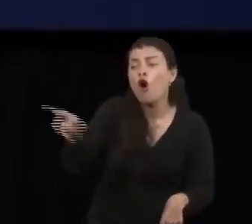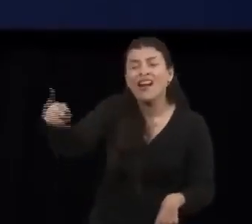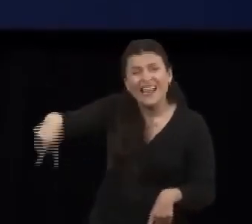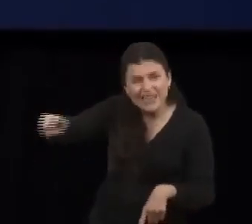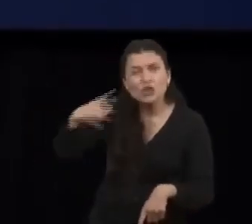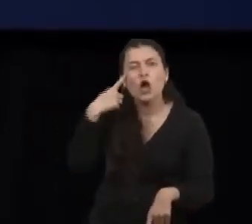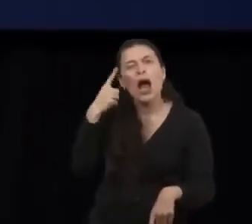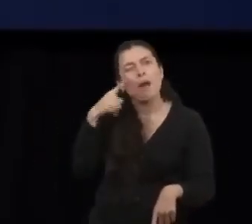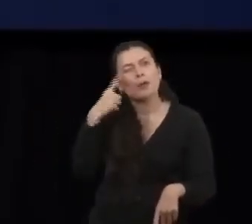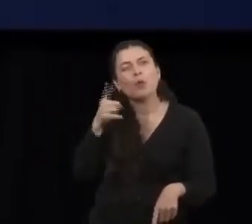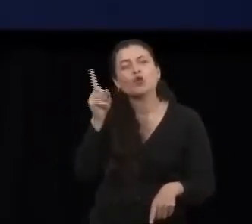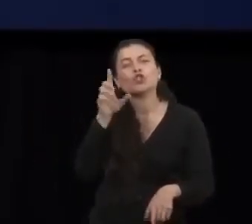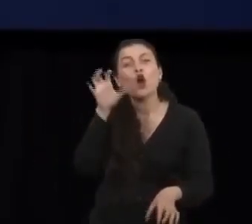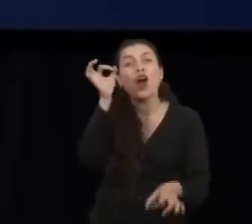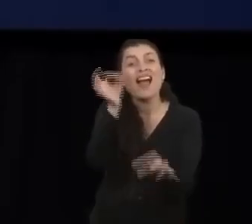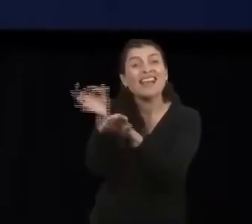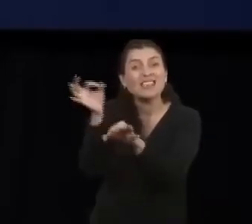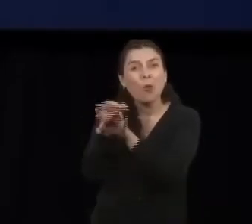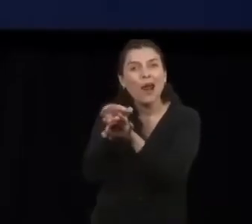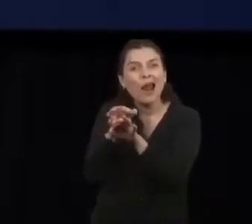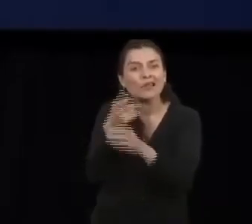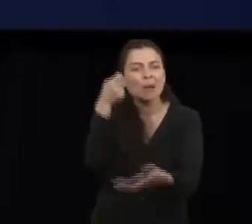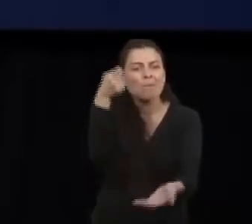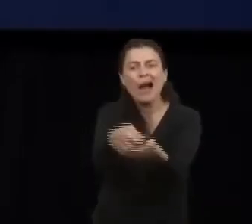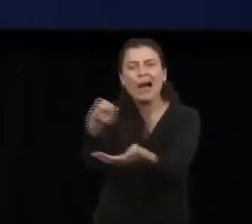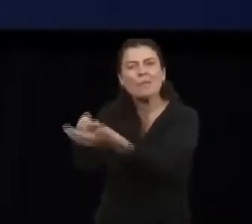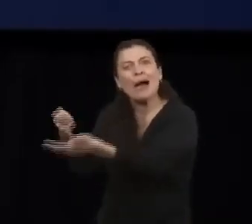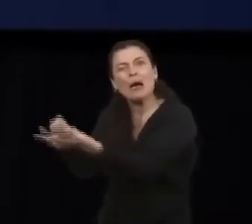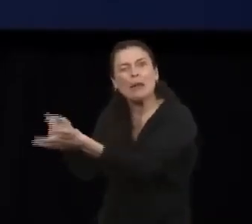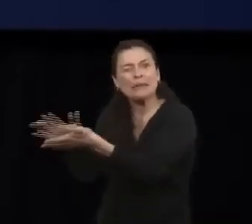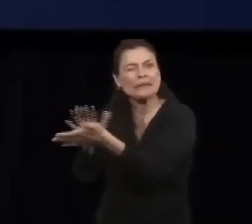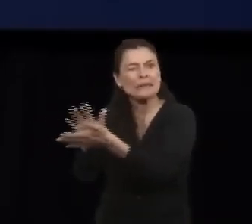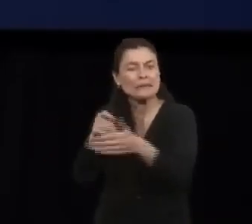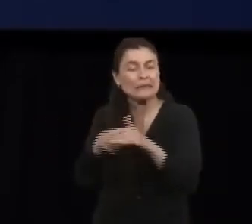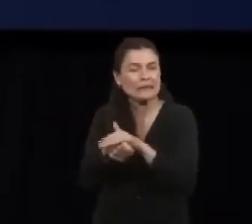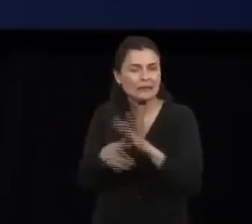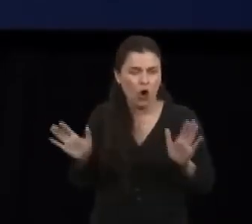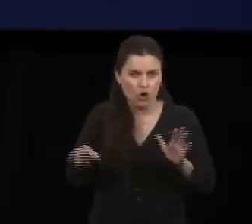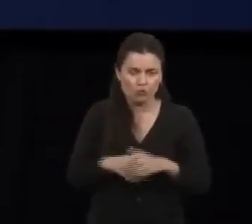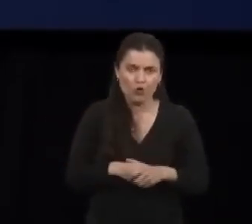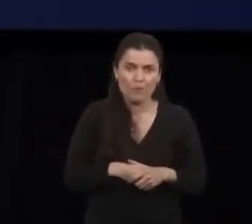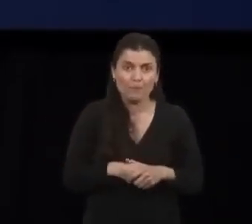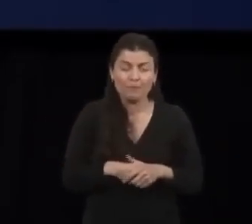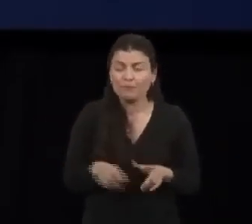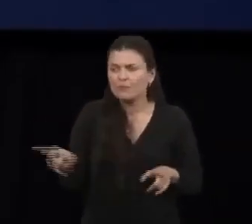In addition, the moral fraud that implies putting